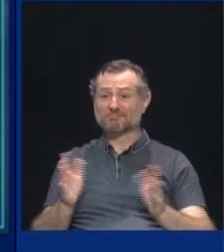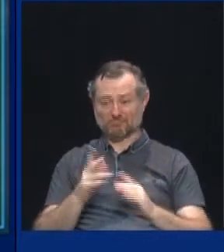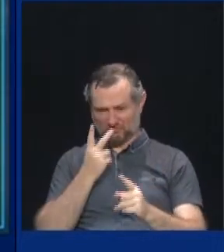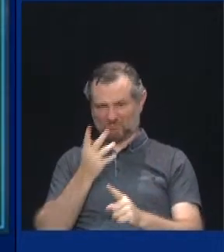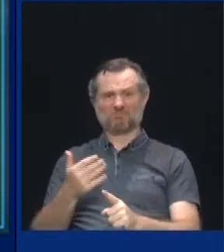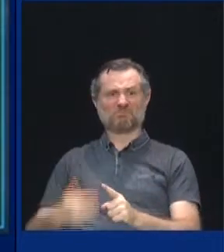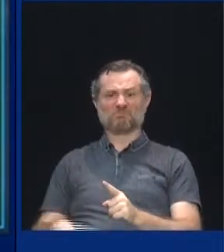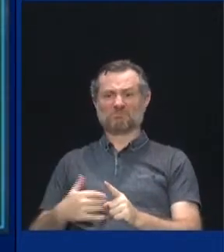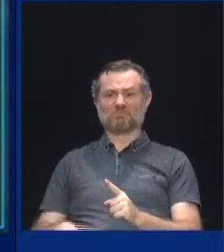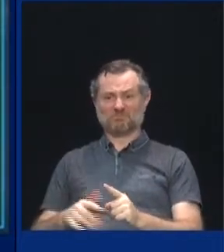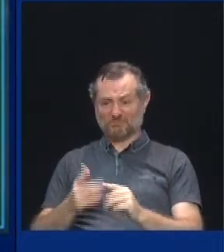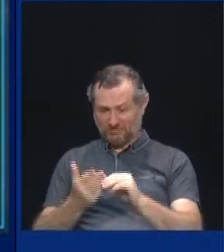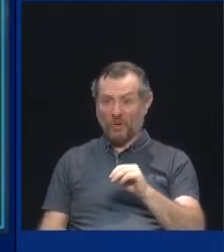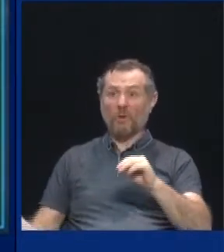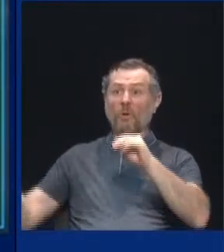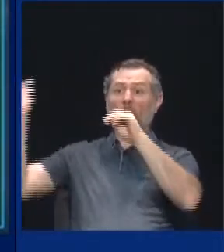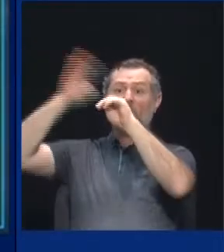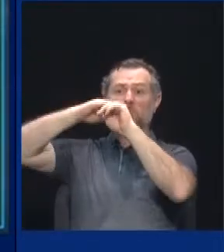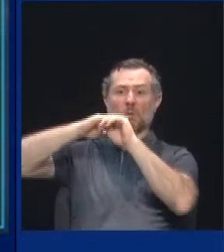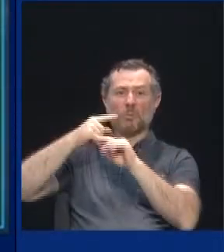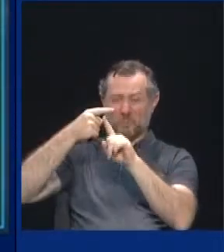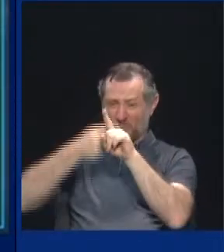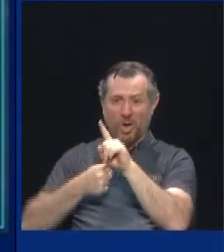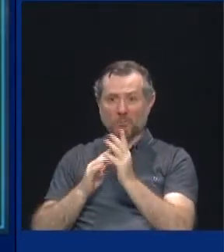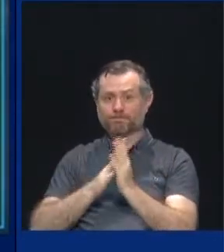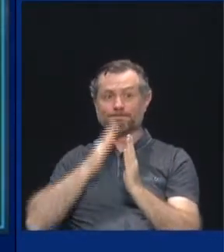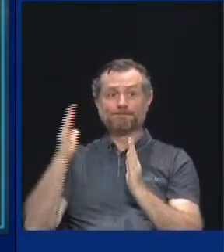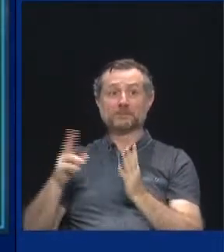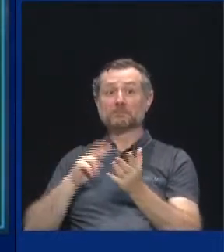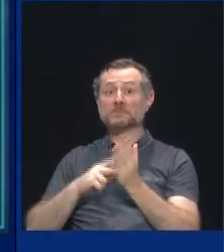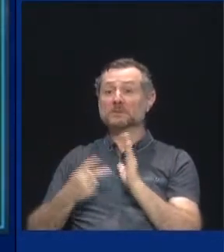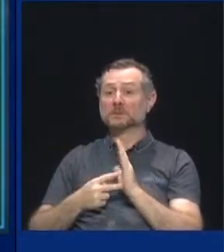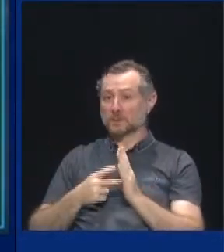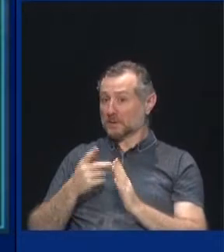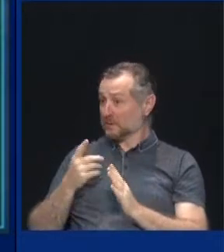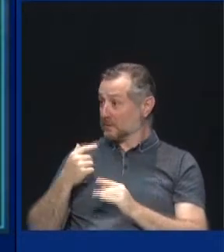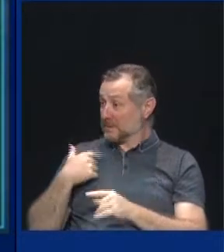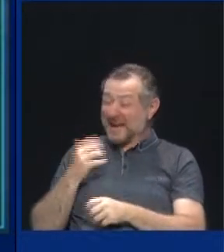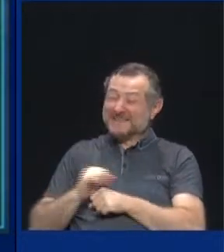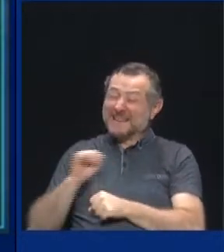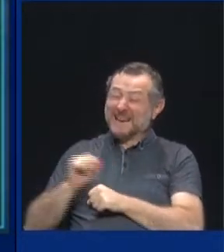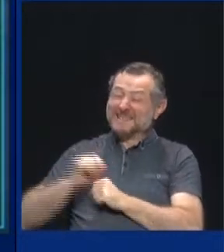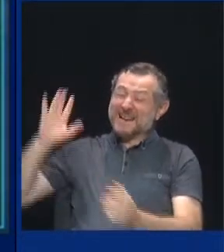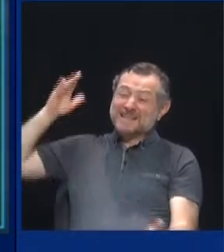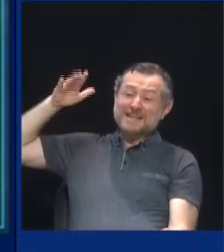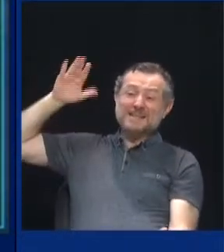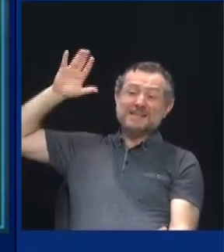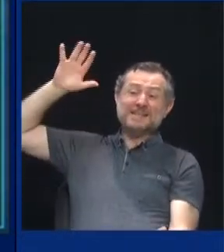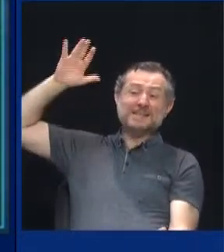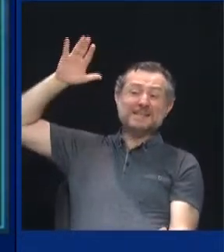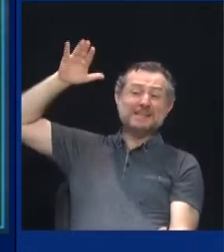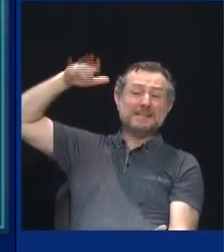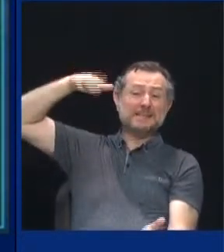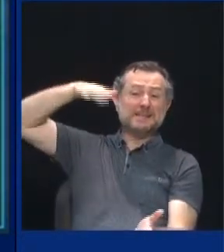LAST MONTH, 346. NUMBERS DON'T LIE. 346 TO 1900 IN JUST ONE MONTH.